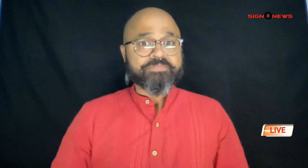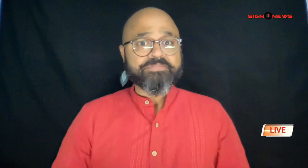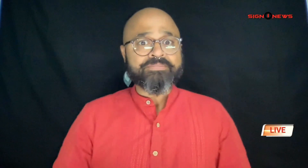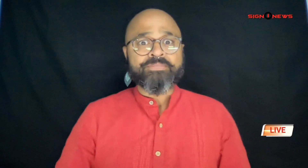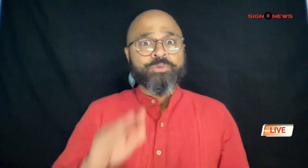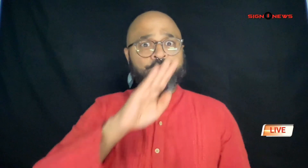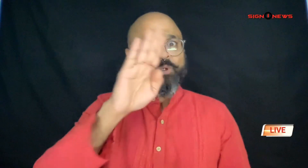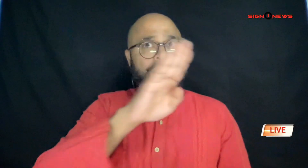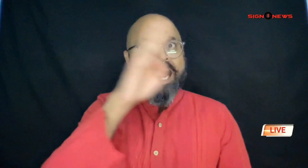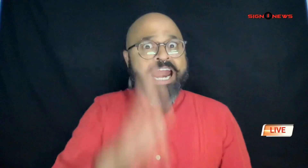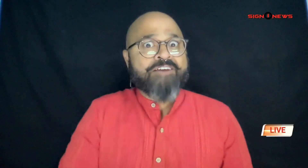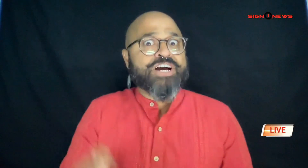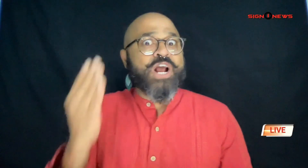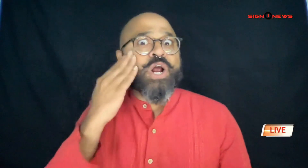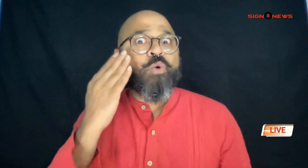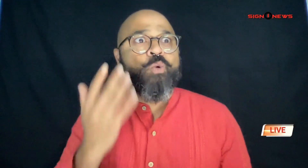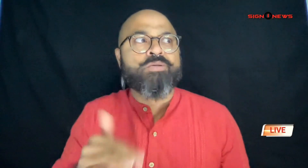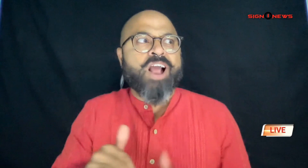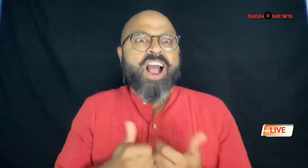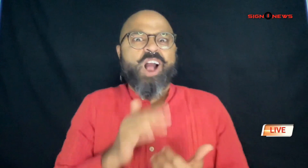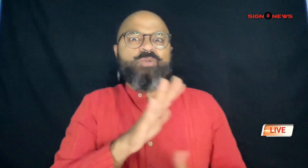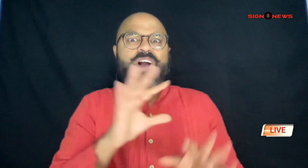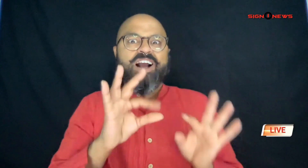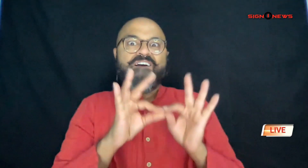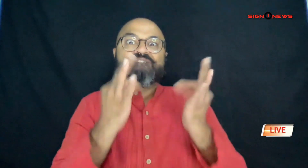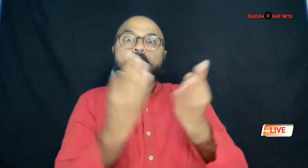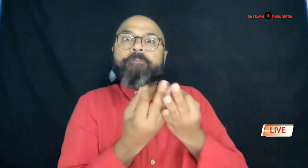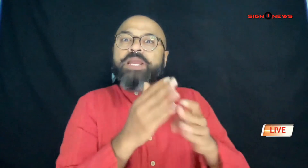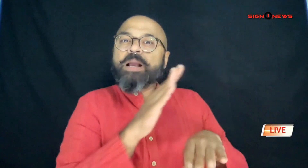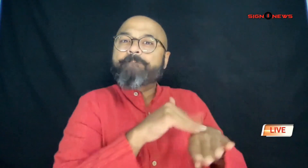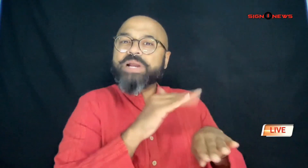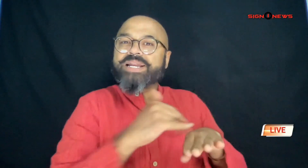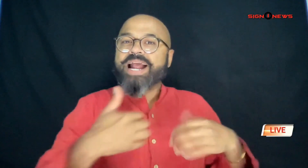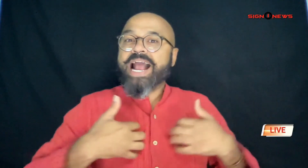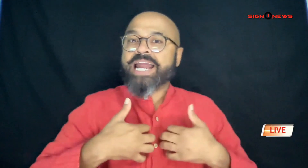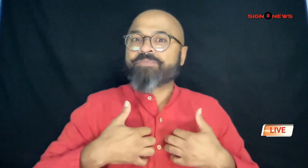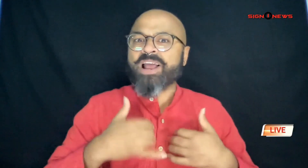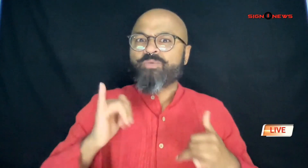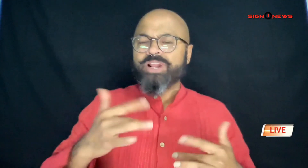you never know how a family pet will react to a newborn